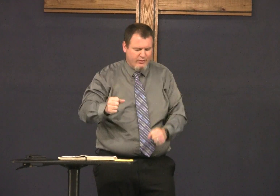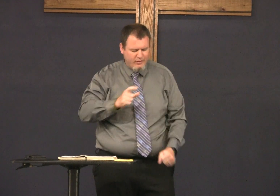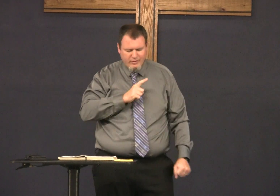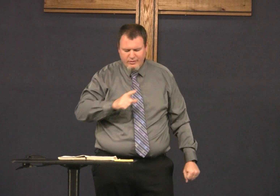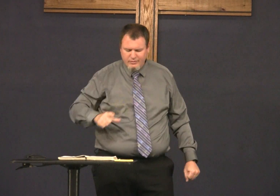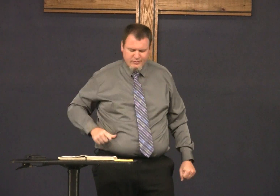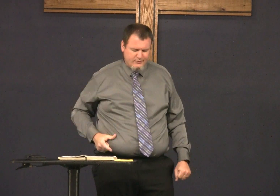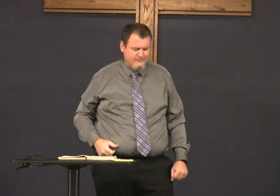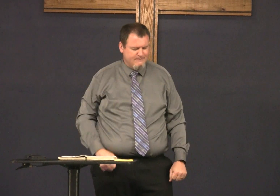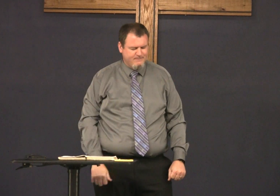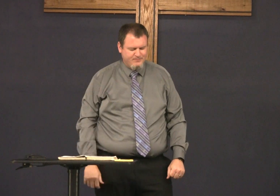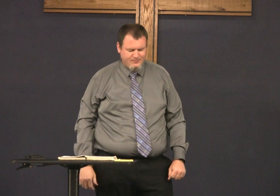may we trust in your power Lord